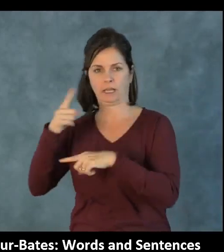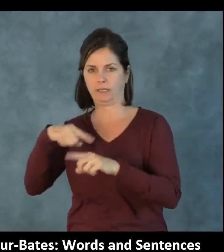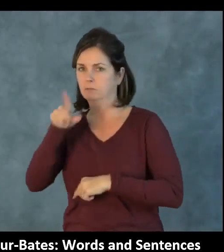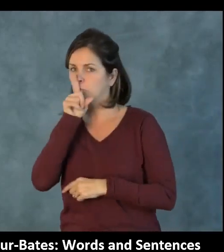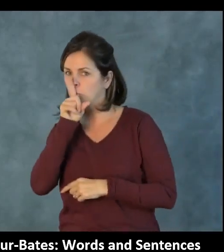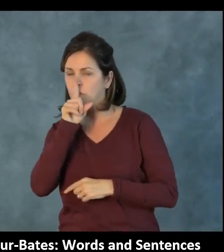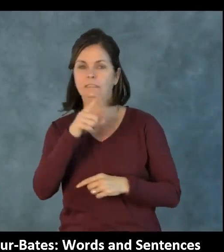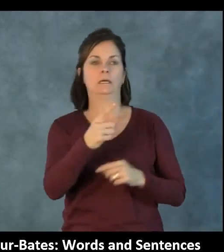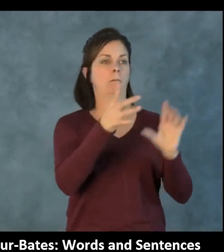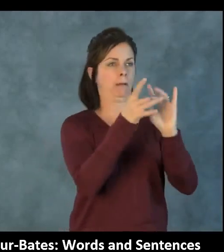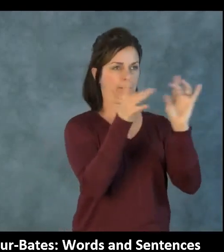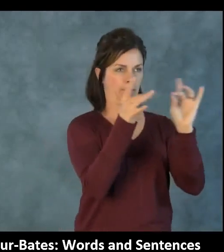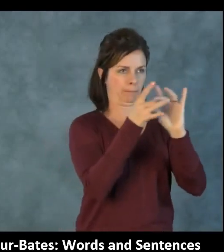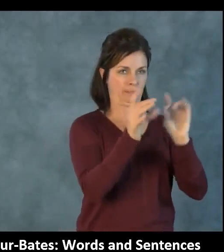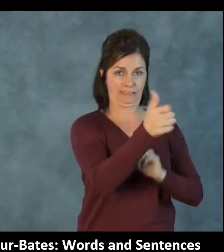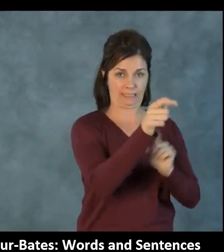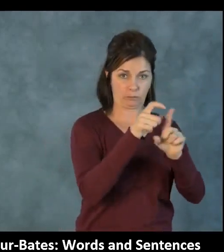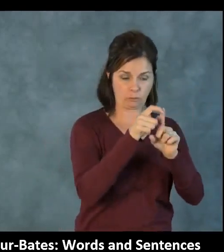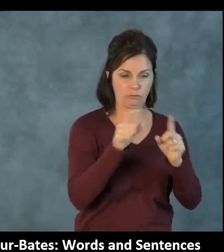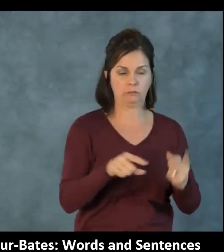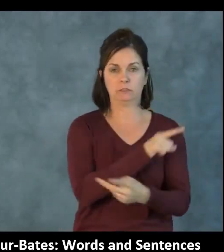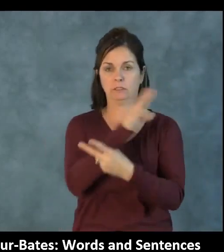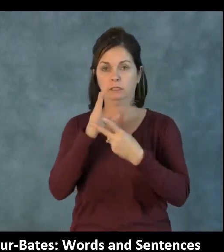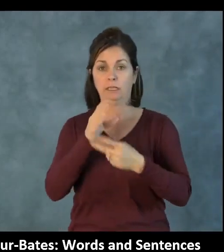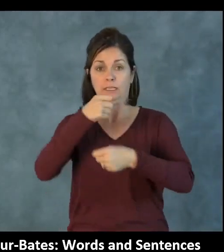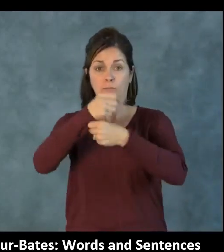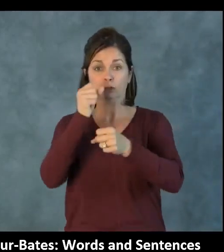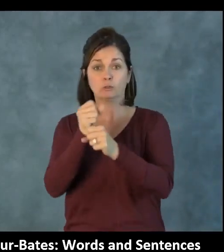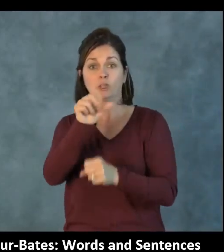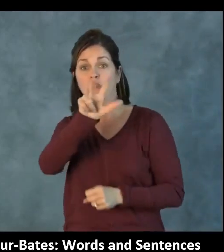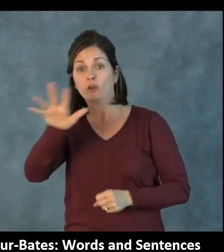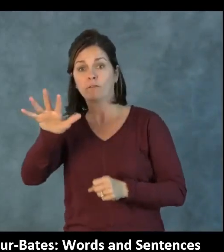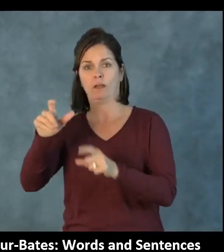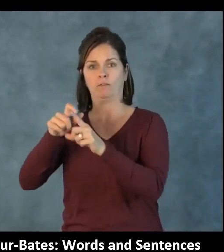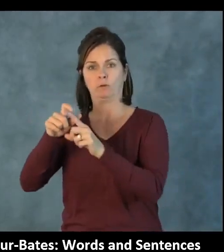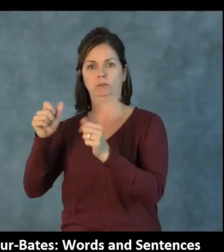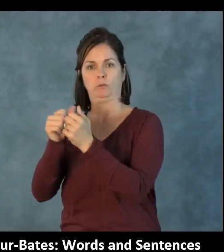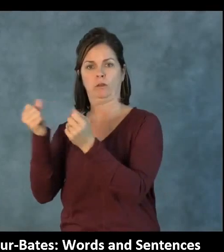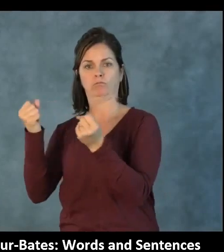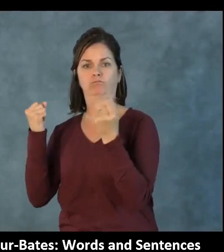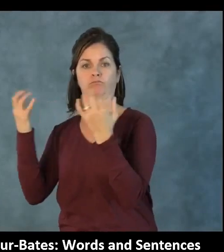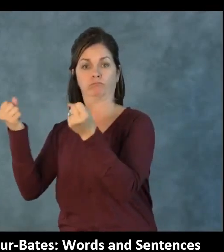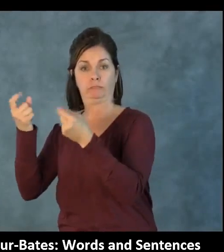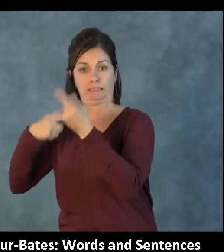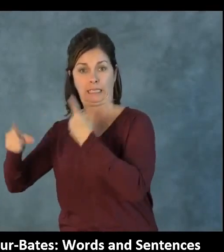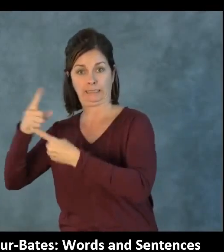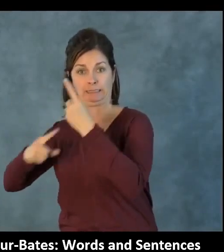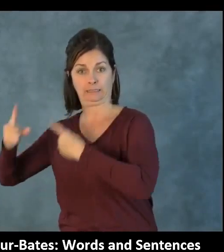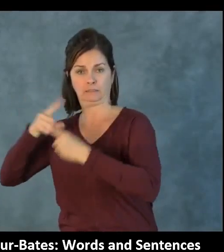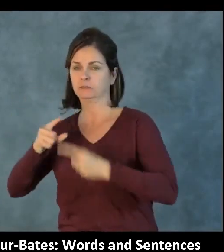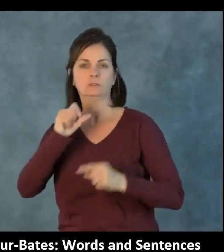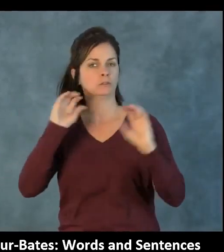He's producing 35 words in sign language, but without speech. Then he has 70 words,